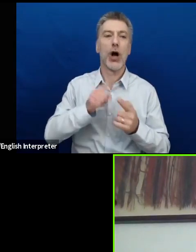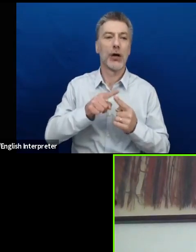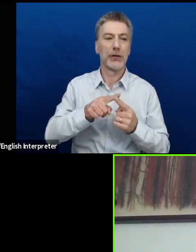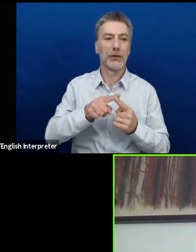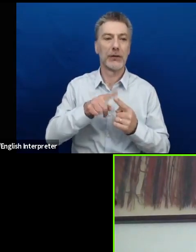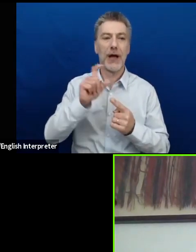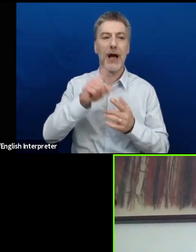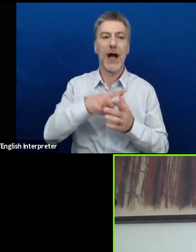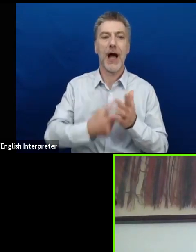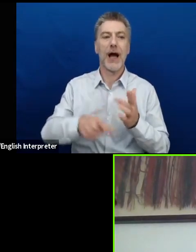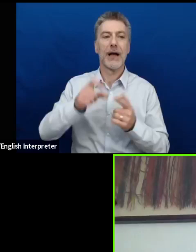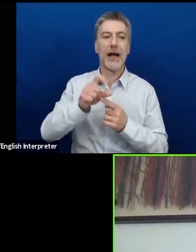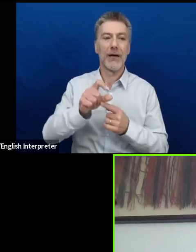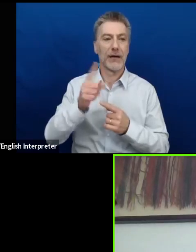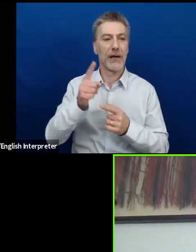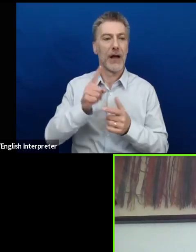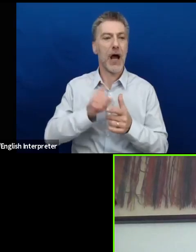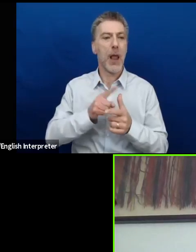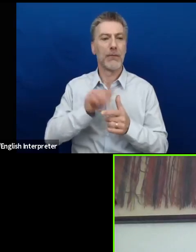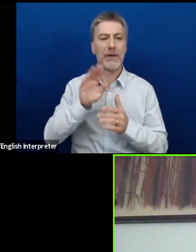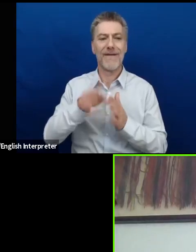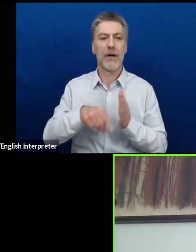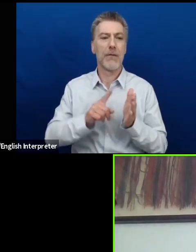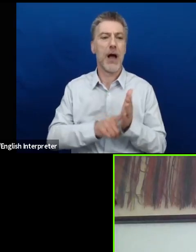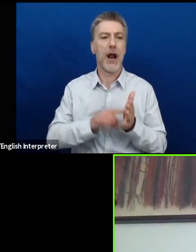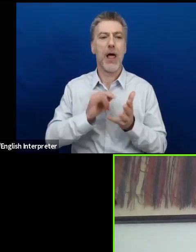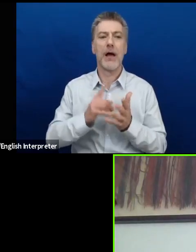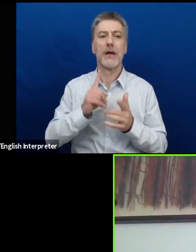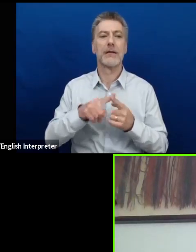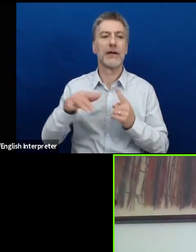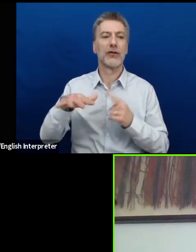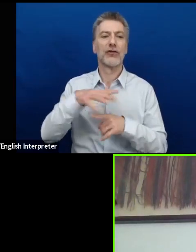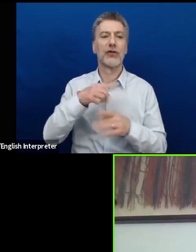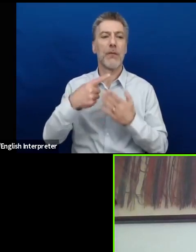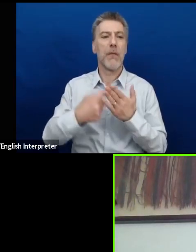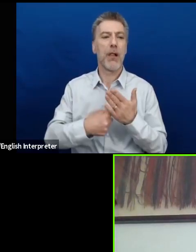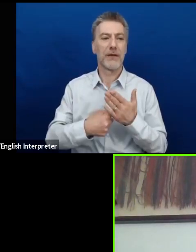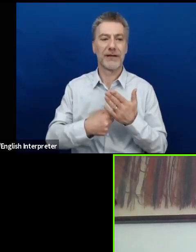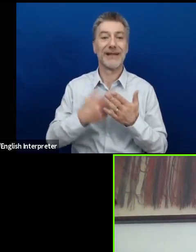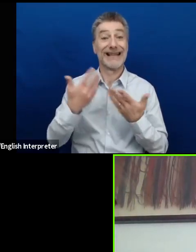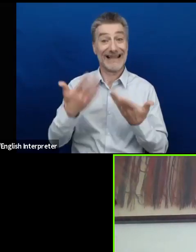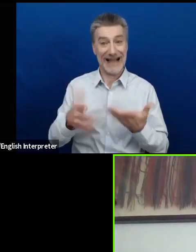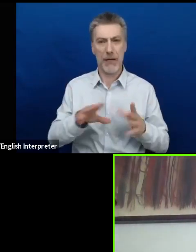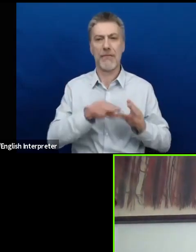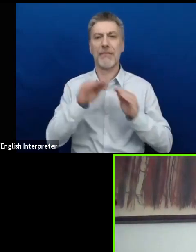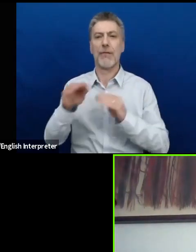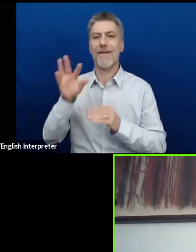need in order to rethink how we understand